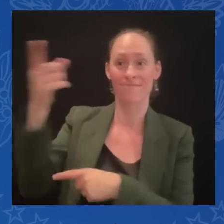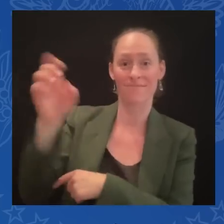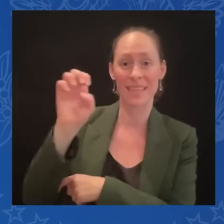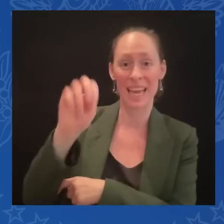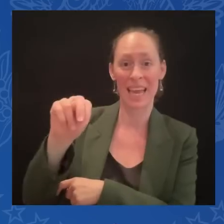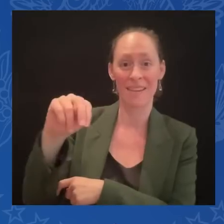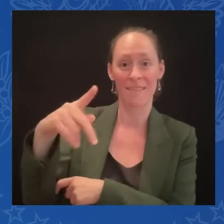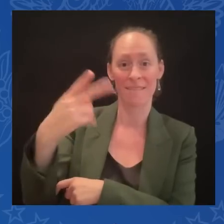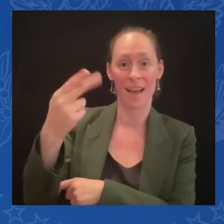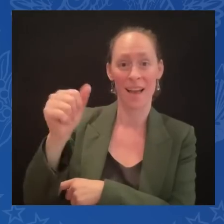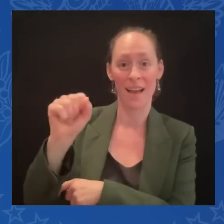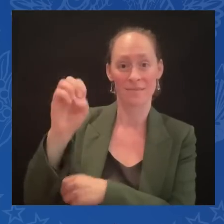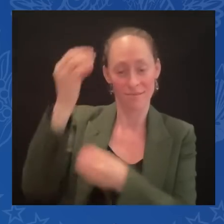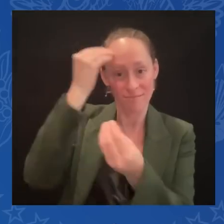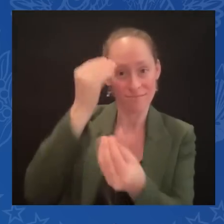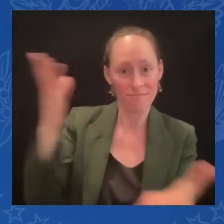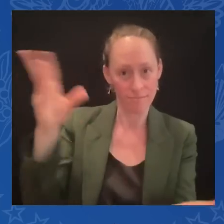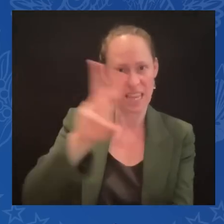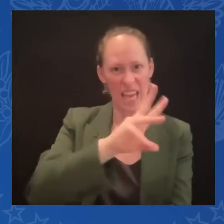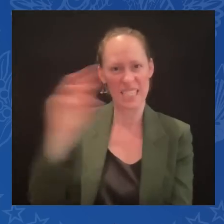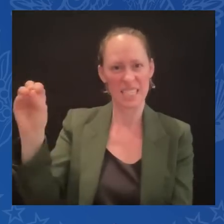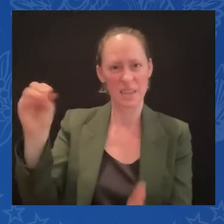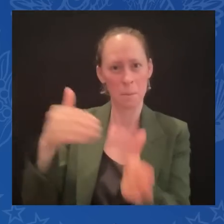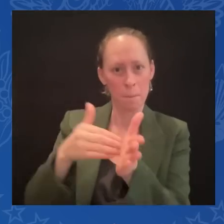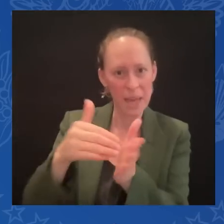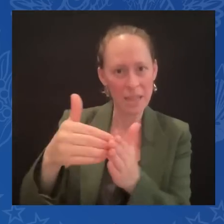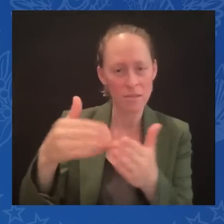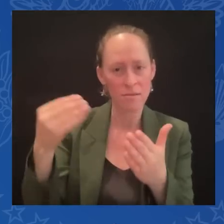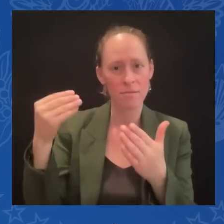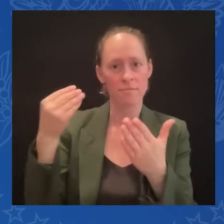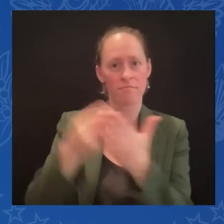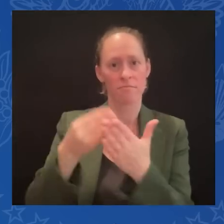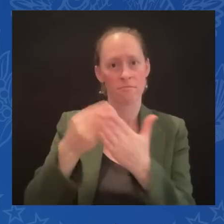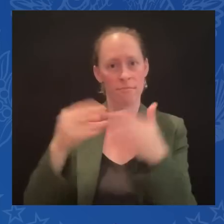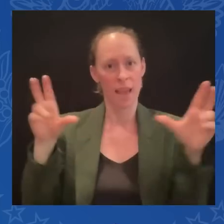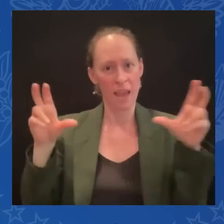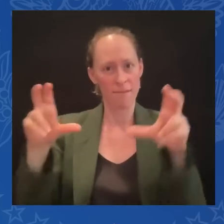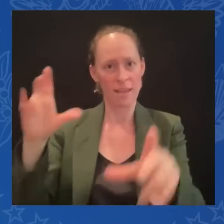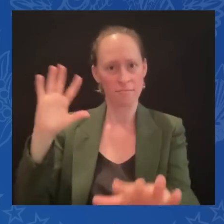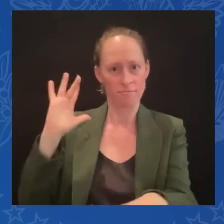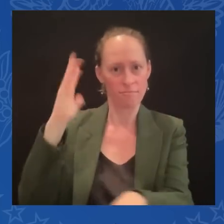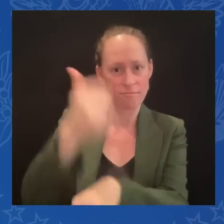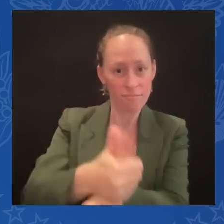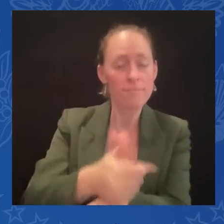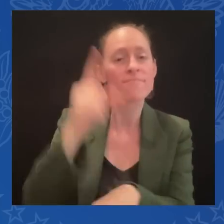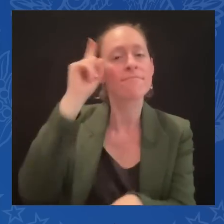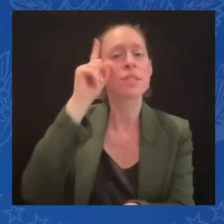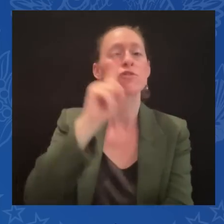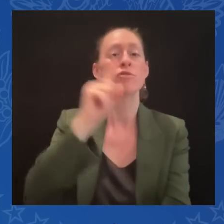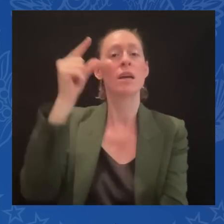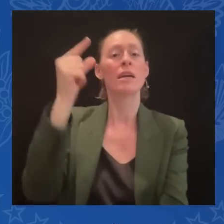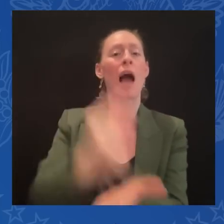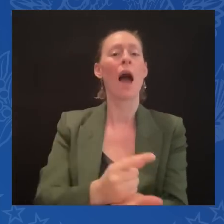[to] 600 permanent jobs right here in South Carolina -- all a direct result of the so-called Inflation